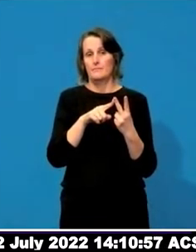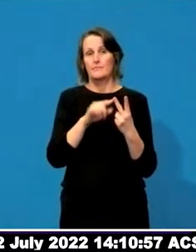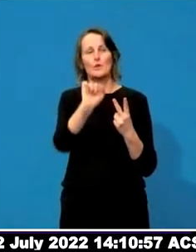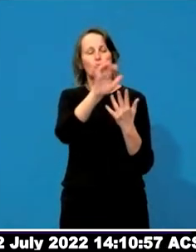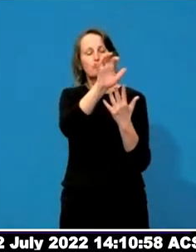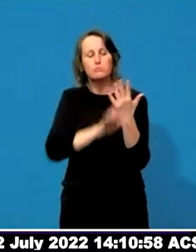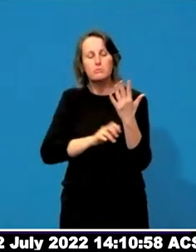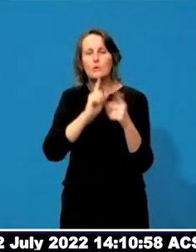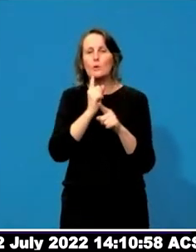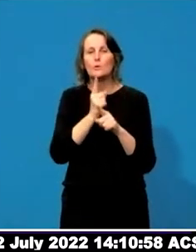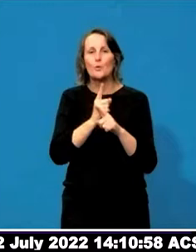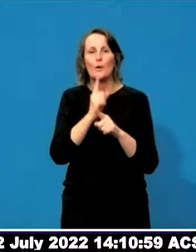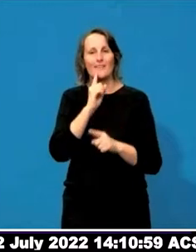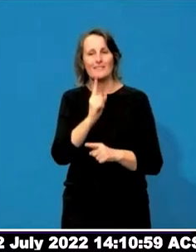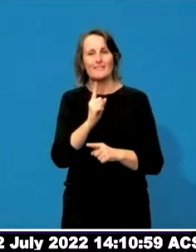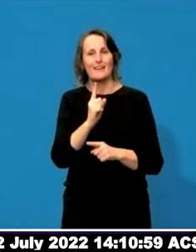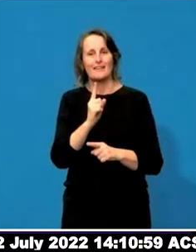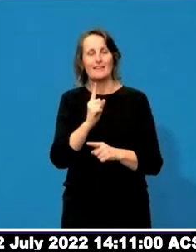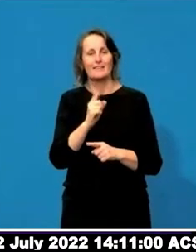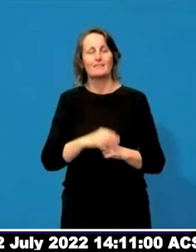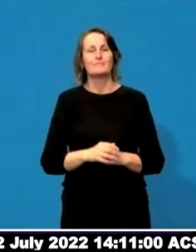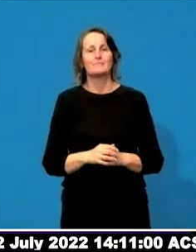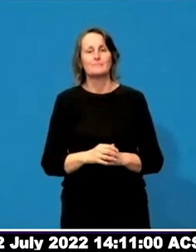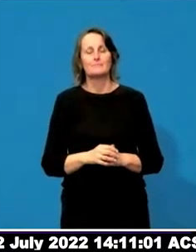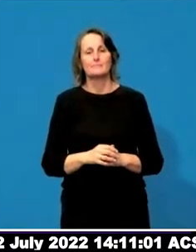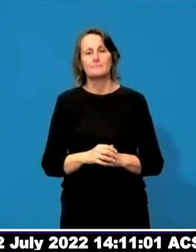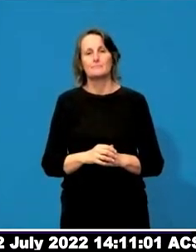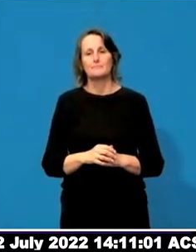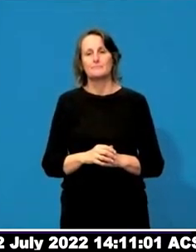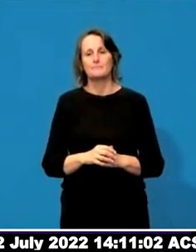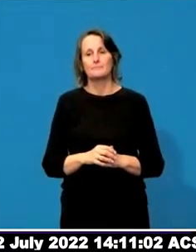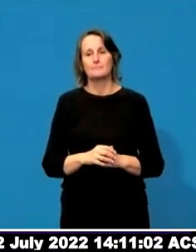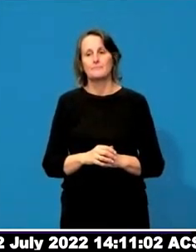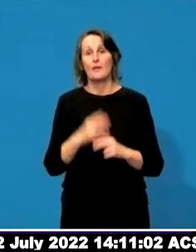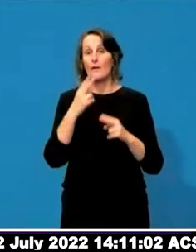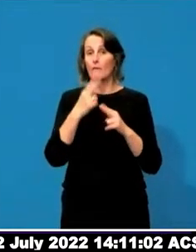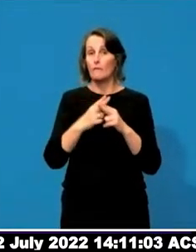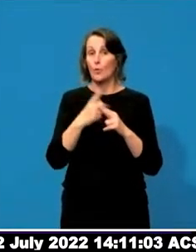a significant reduction of participants' - the funding in plans; is that right? MS McRAE: Yes.